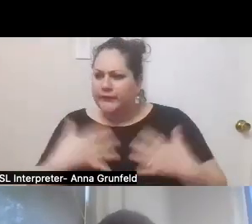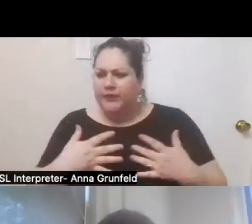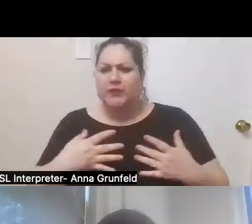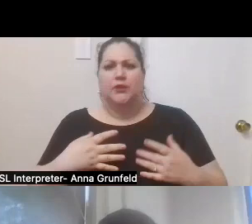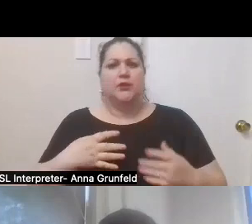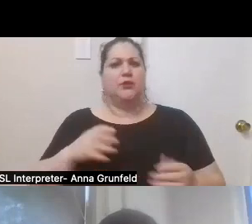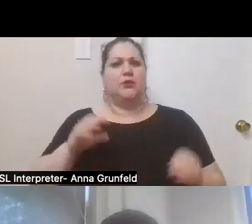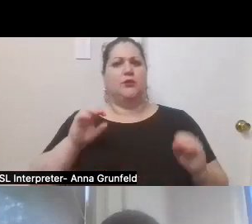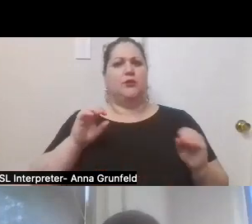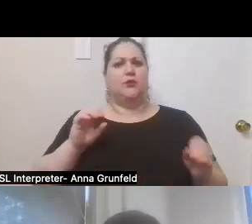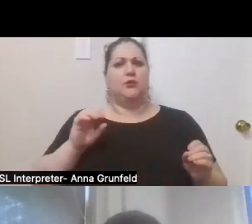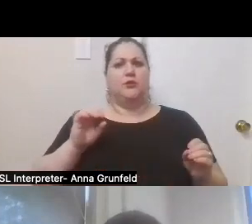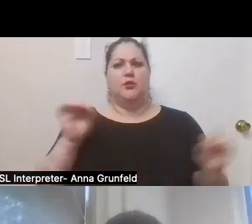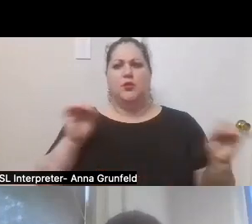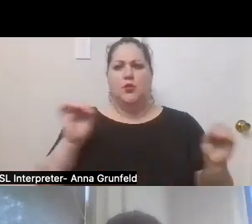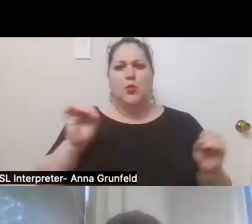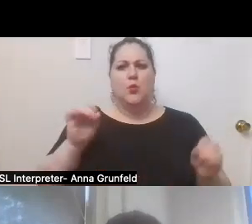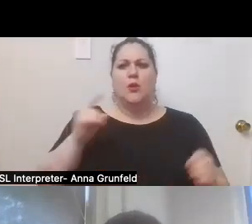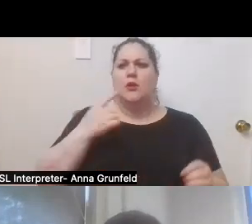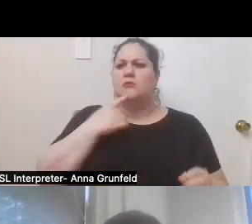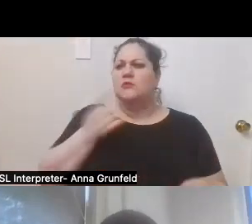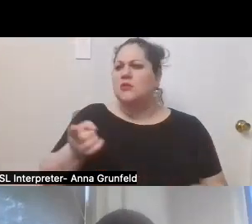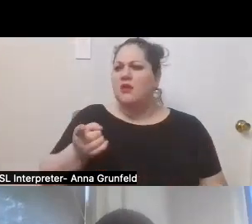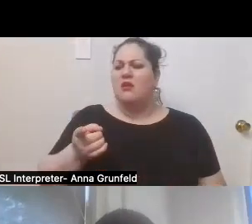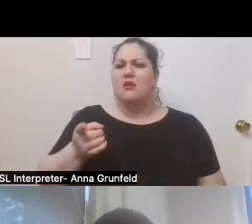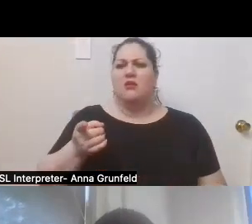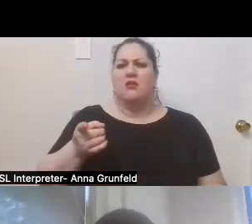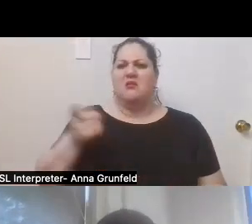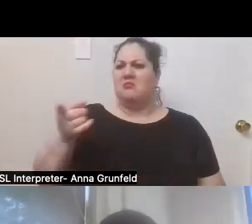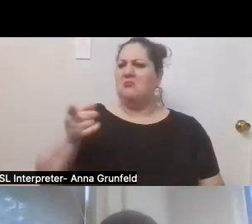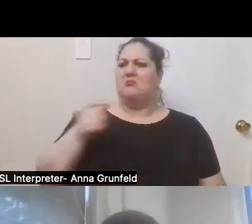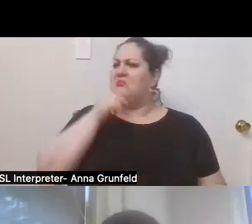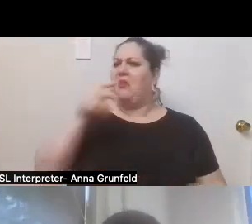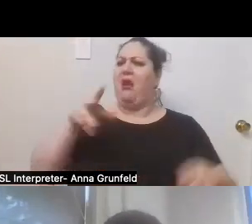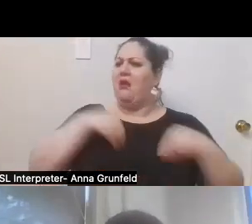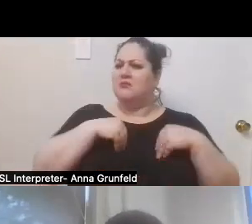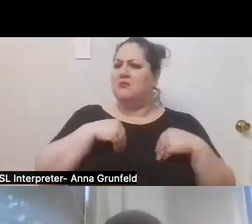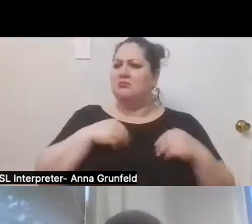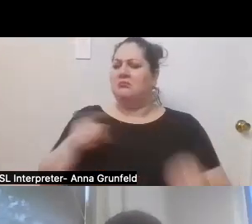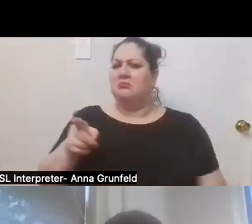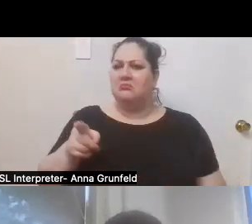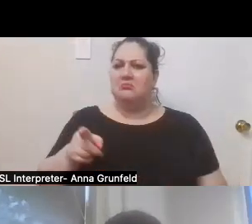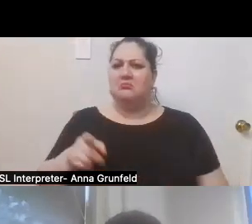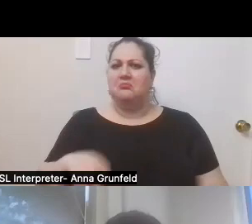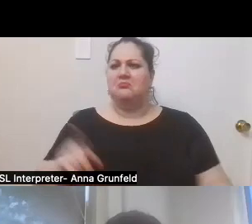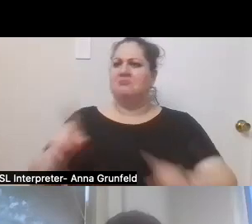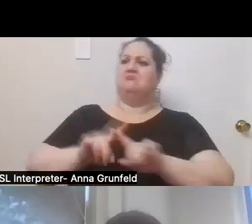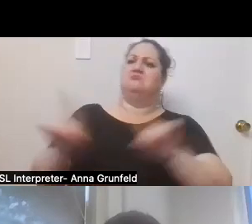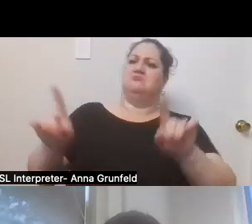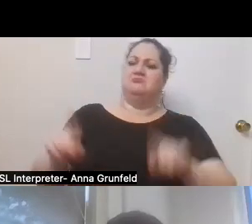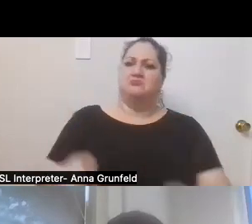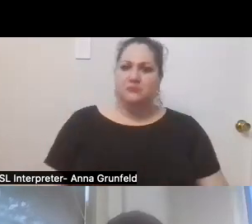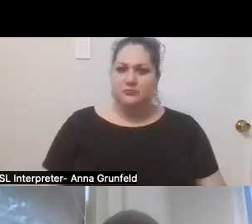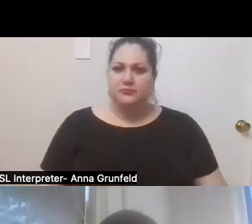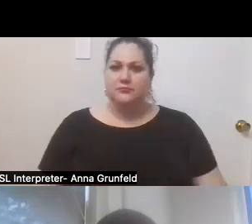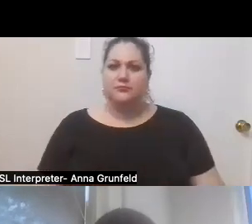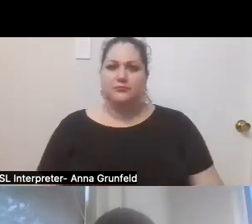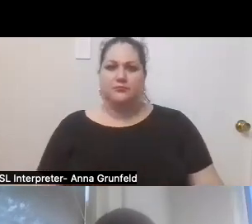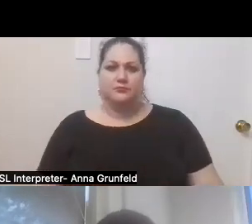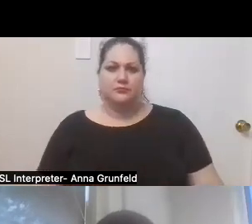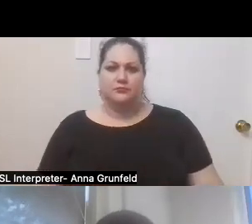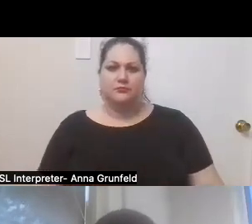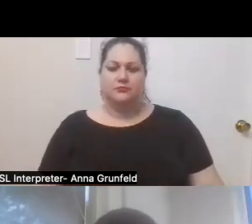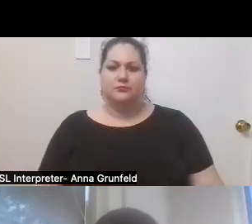you're not, that you're not accepted or you're, you're, you're, you don't belong here in that.